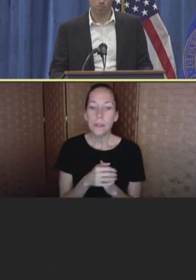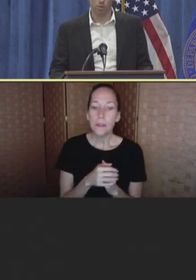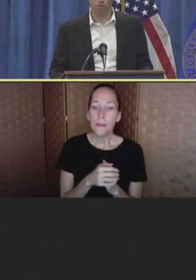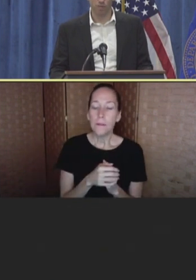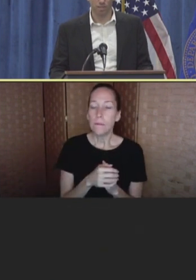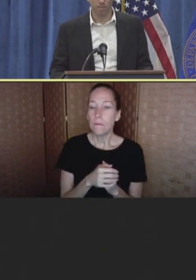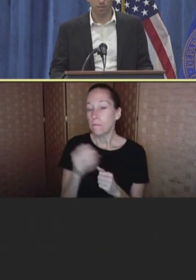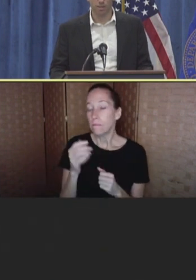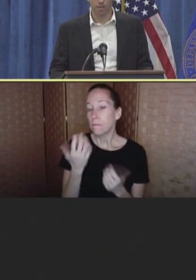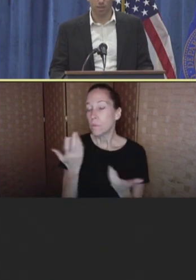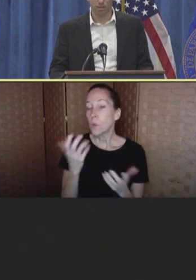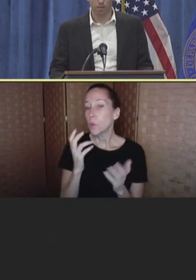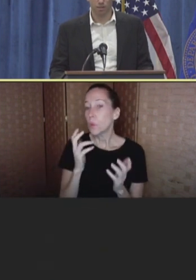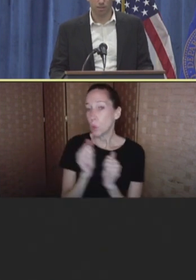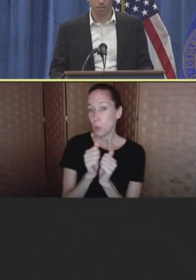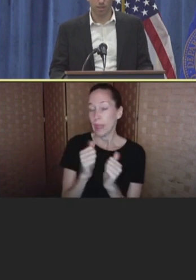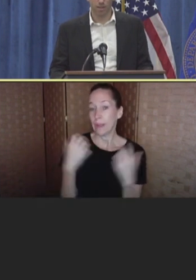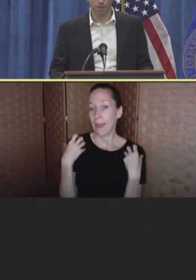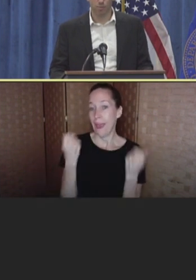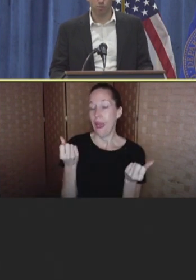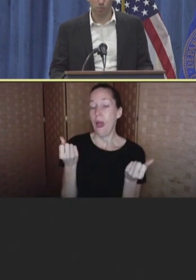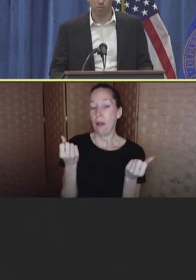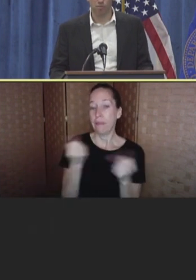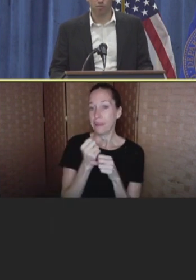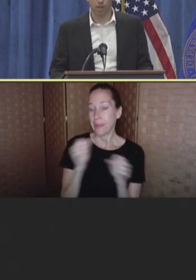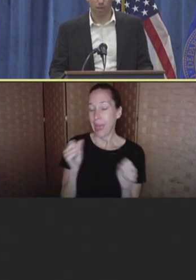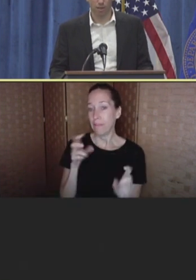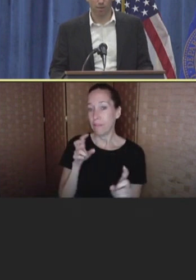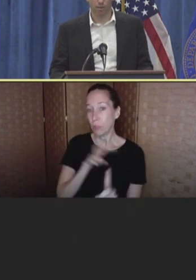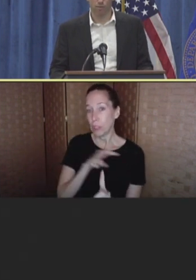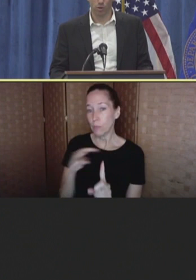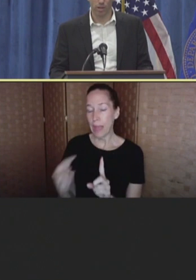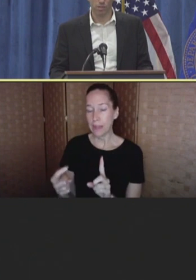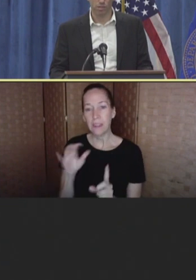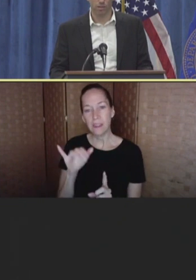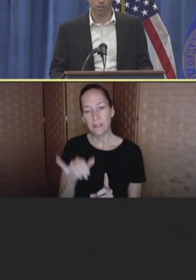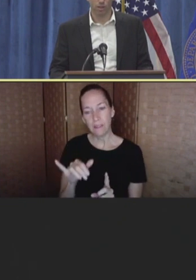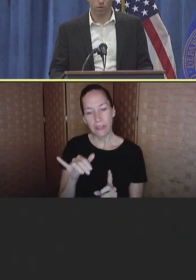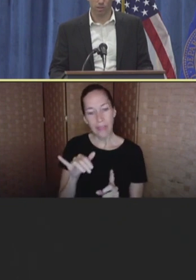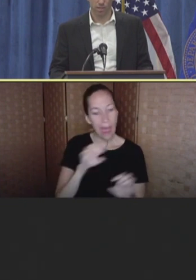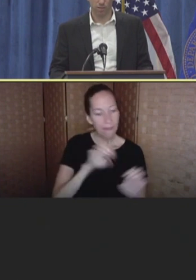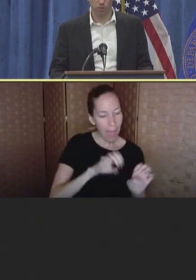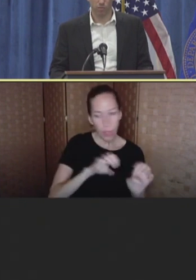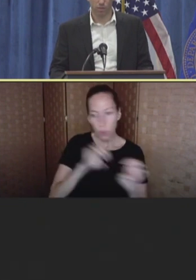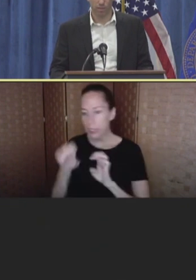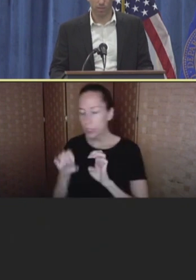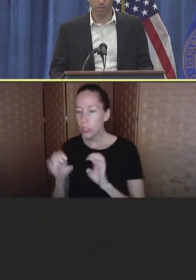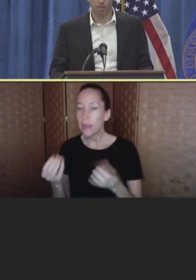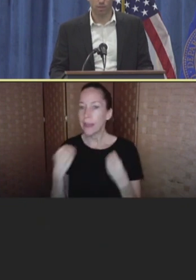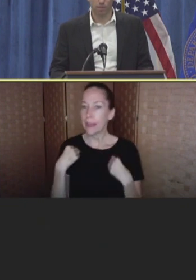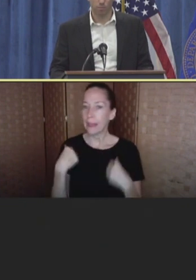to the vaccine, it give us another proof, an evaluation of the safety of vaccine, both